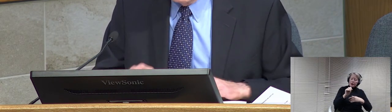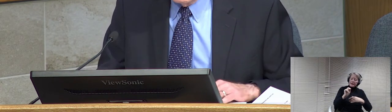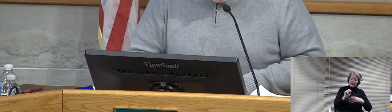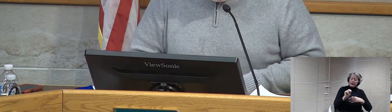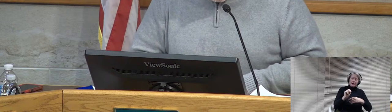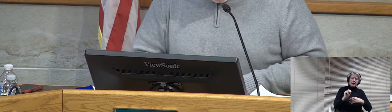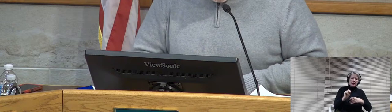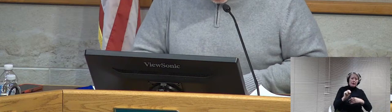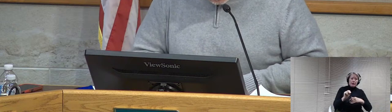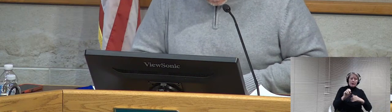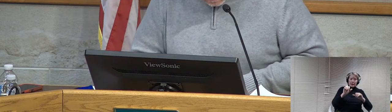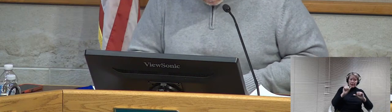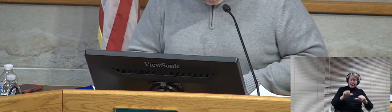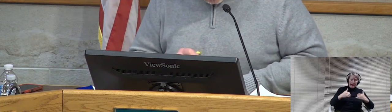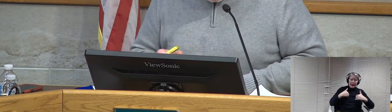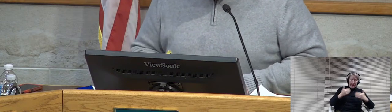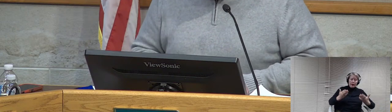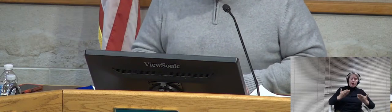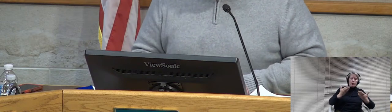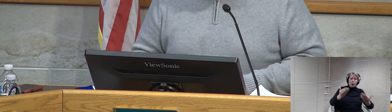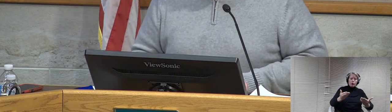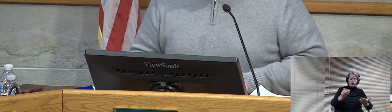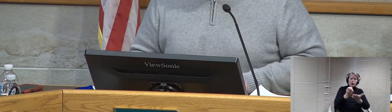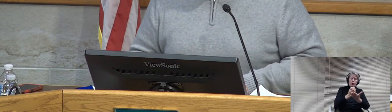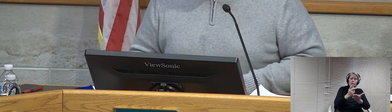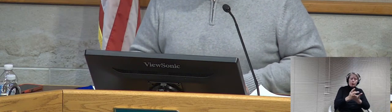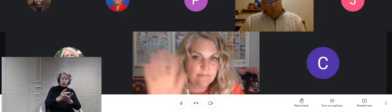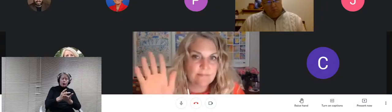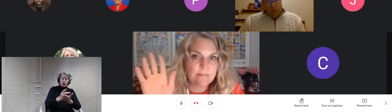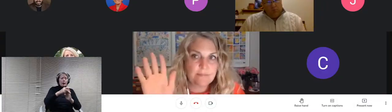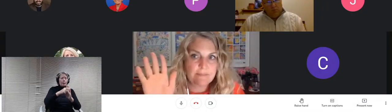motion to aprove policy 514 bullying prohibition as